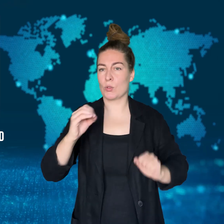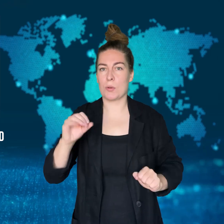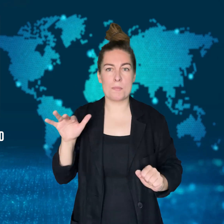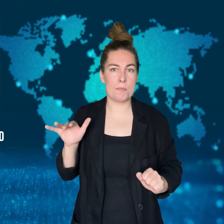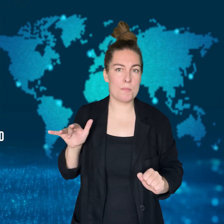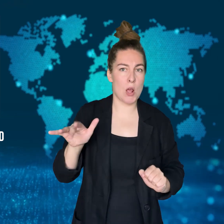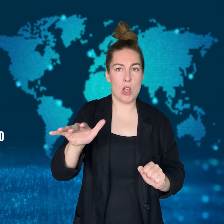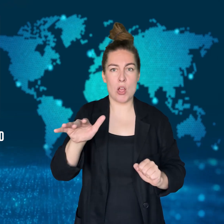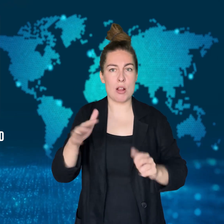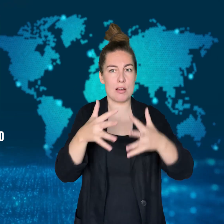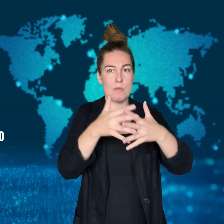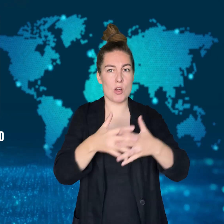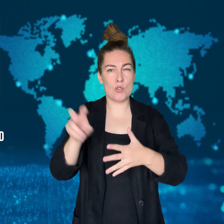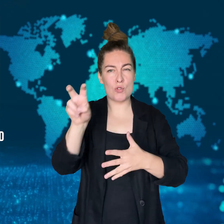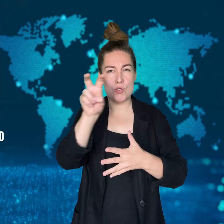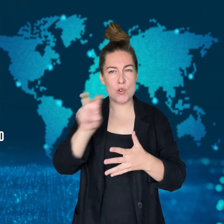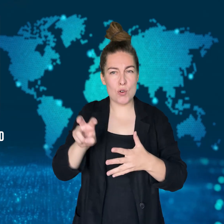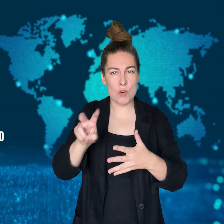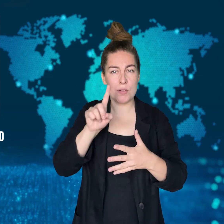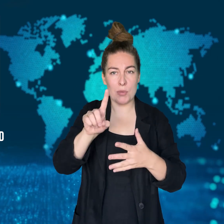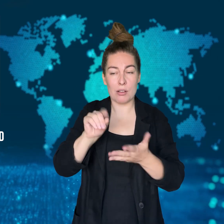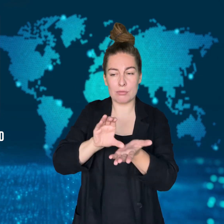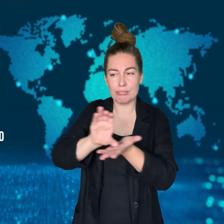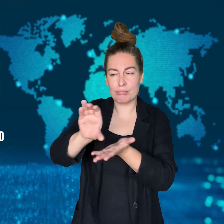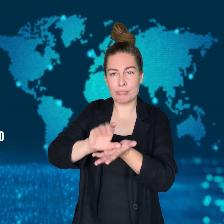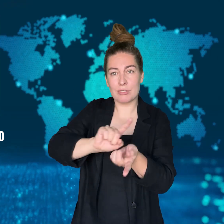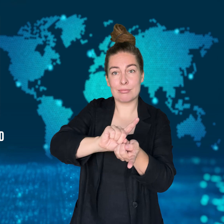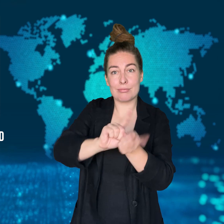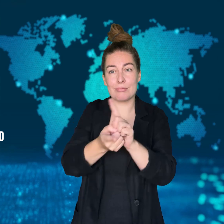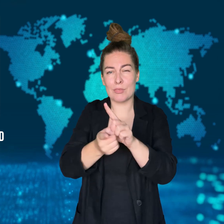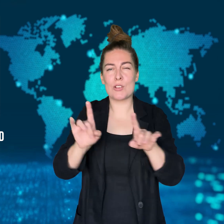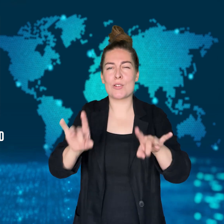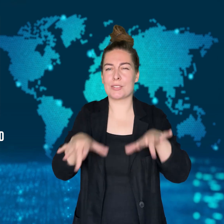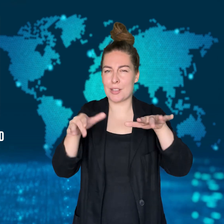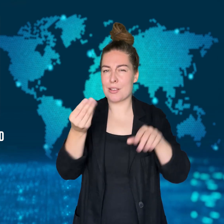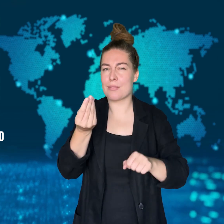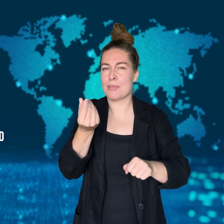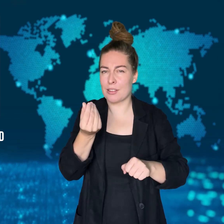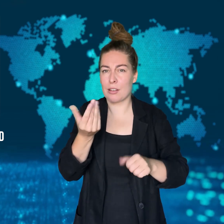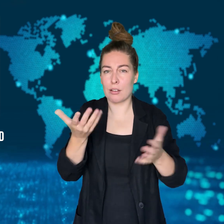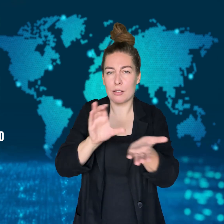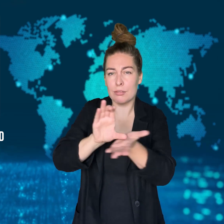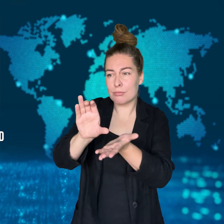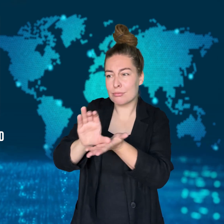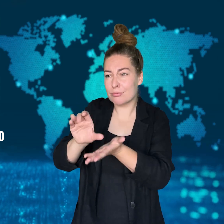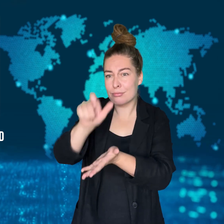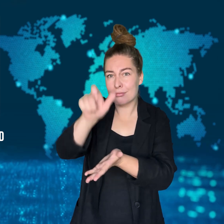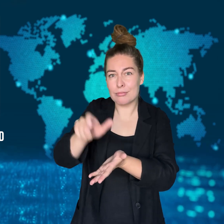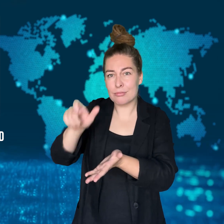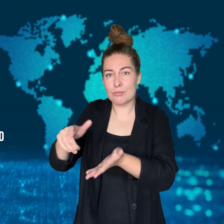In 2017, the Australian government agreed to pay